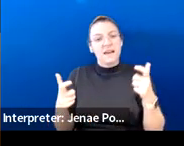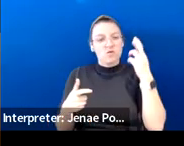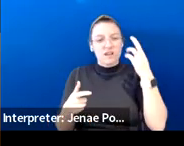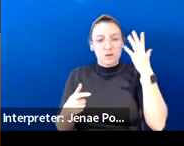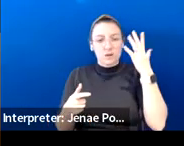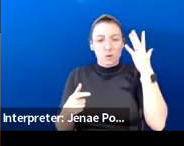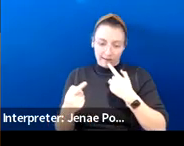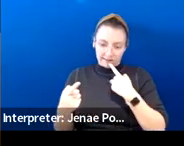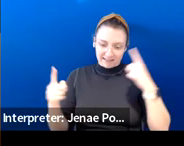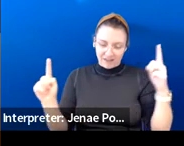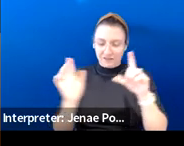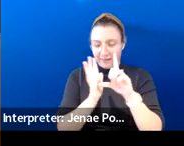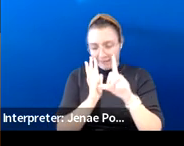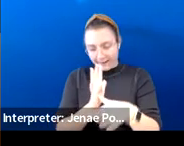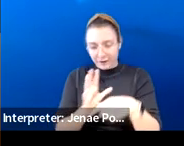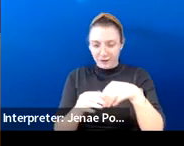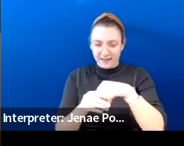later on in my college years and really college